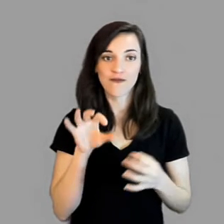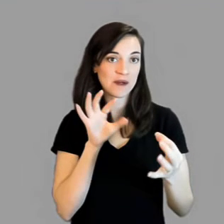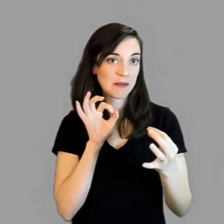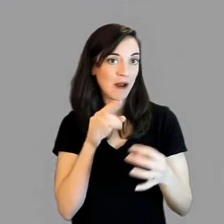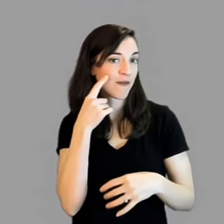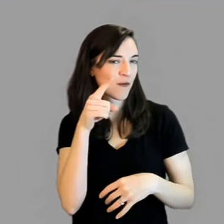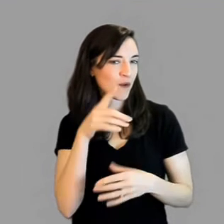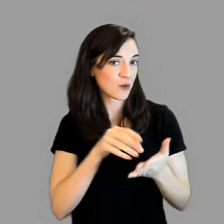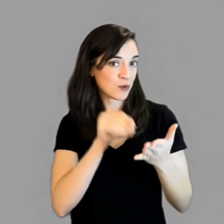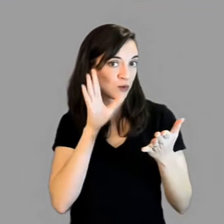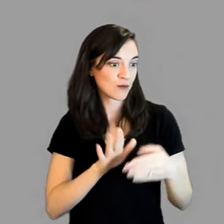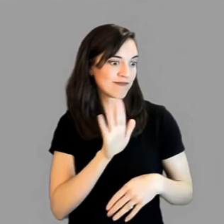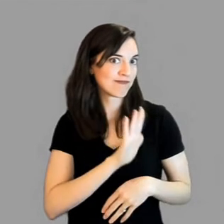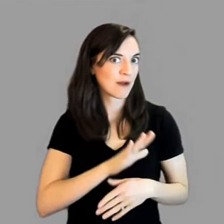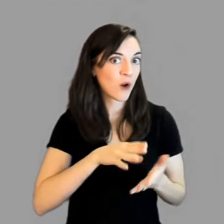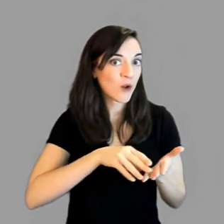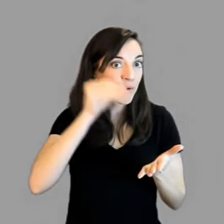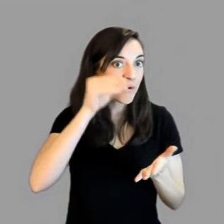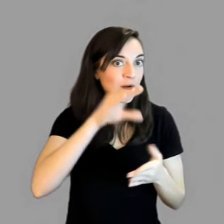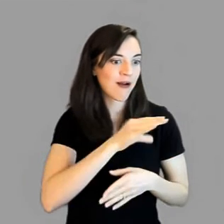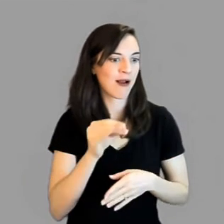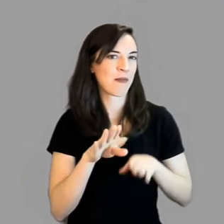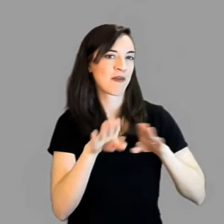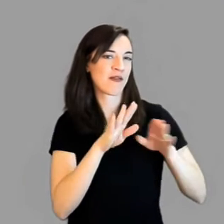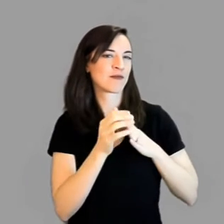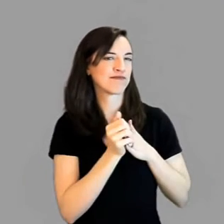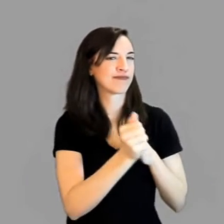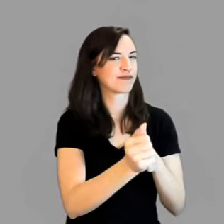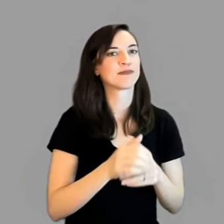to guide students’ learning and behavior.”